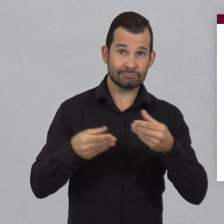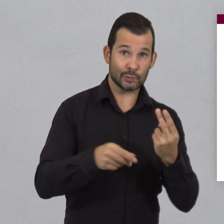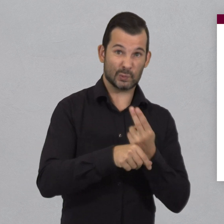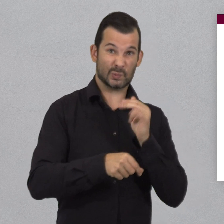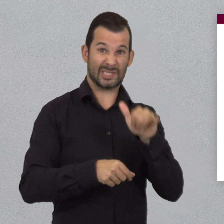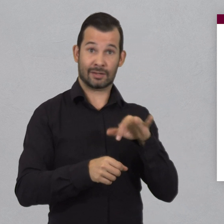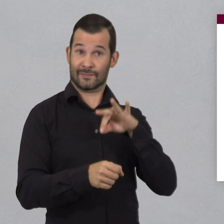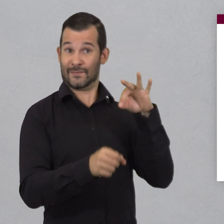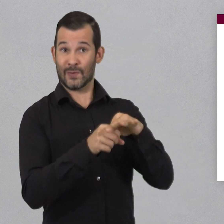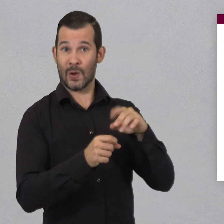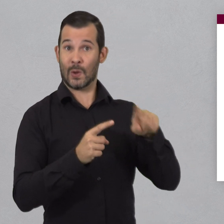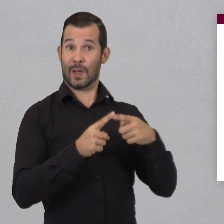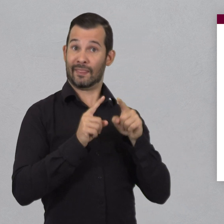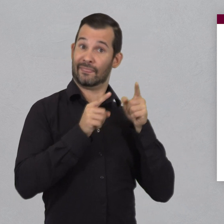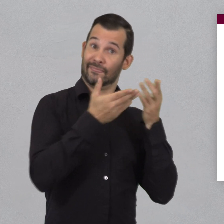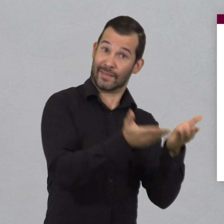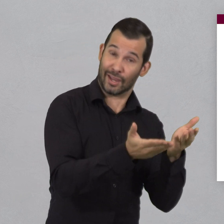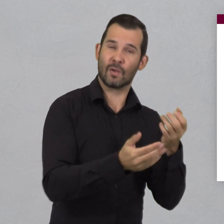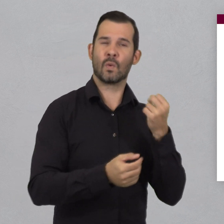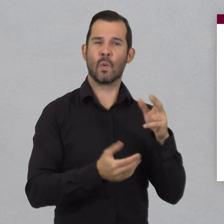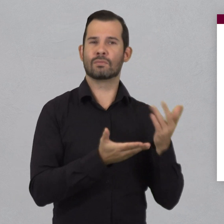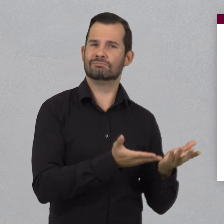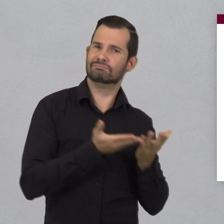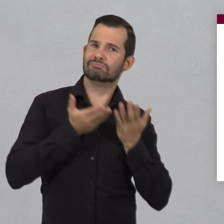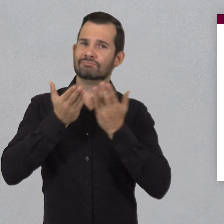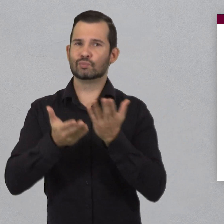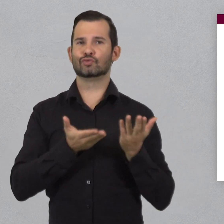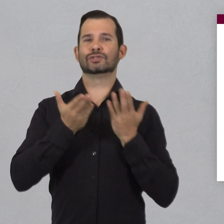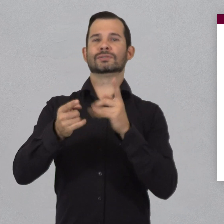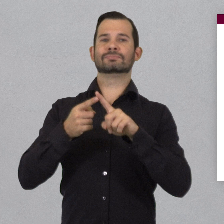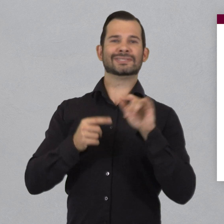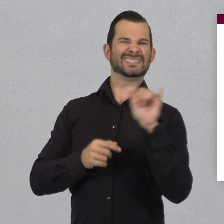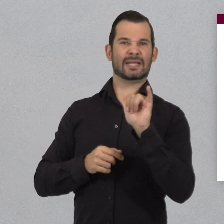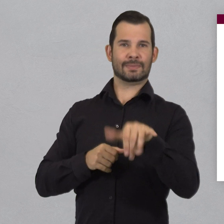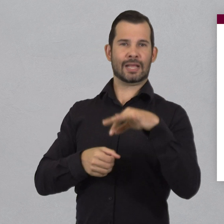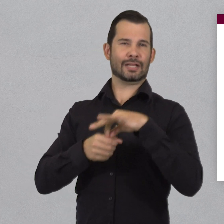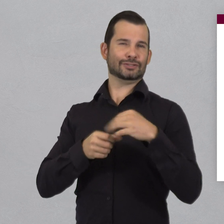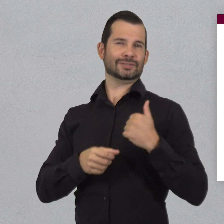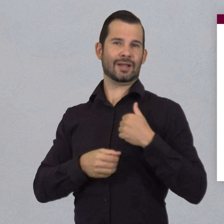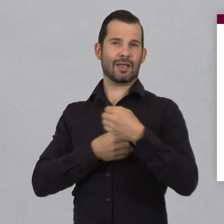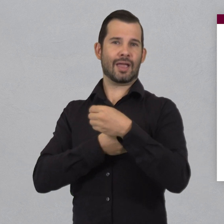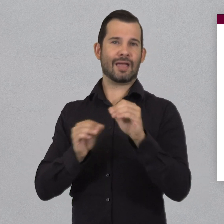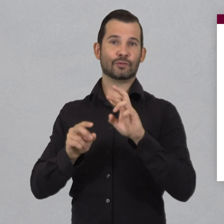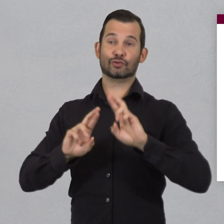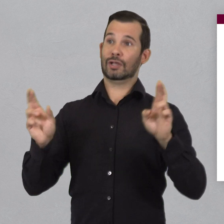to vote while you’re there or take it with you and bring it back to the same Elections Canada